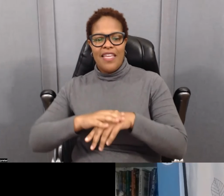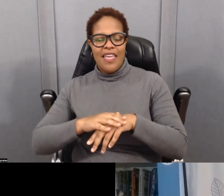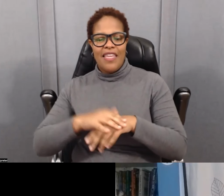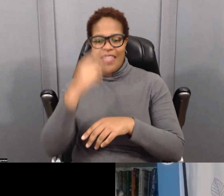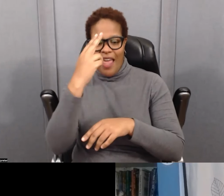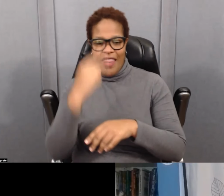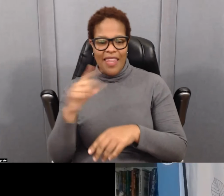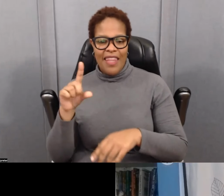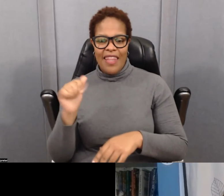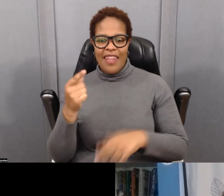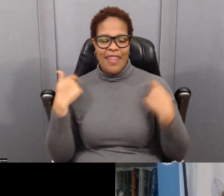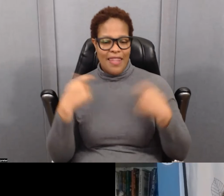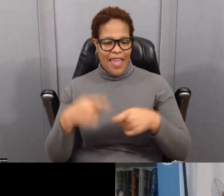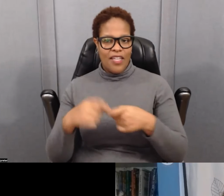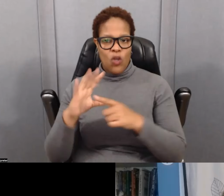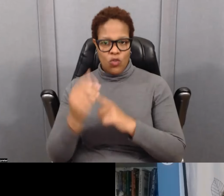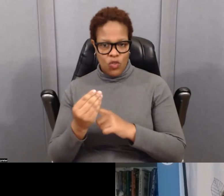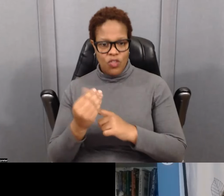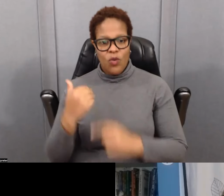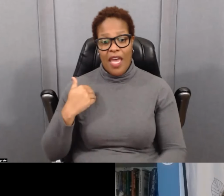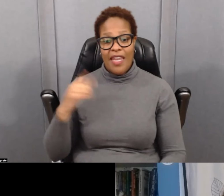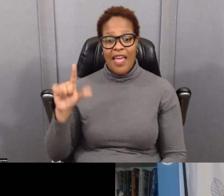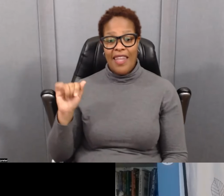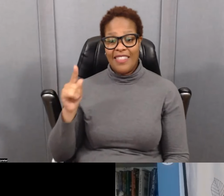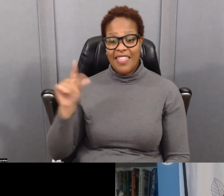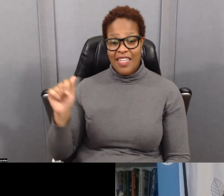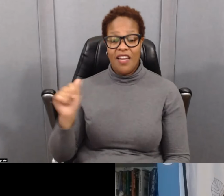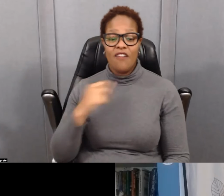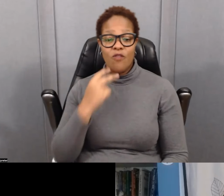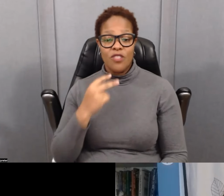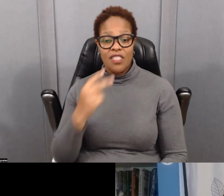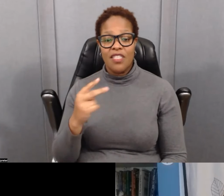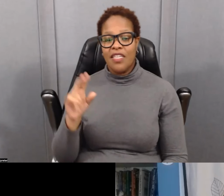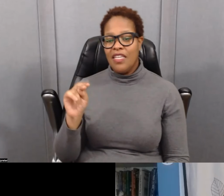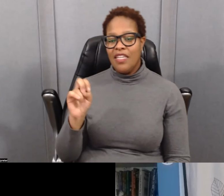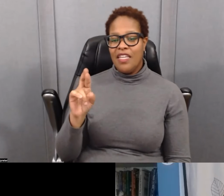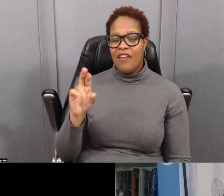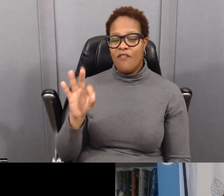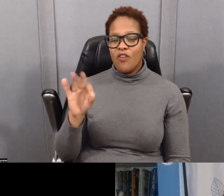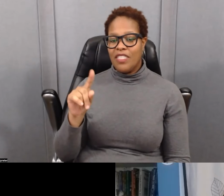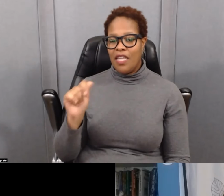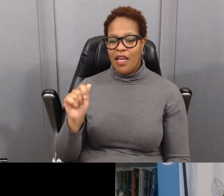and we had a Latina voicing it, Nefertiti Matos Olivares, who by the way just did the Oscars,